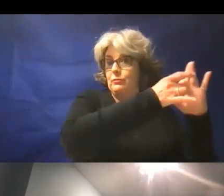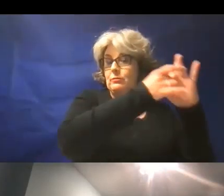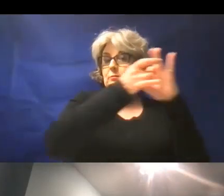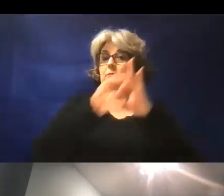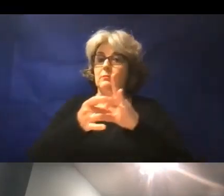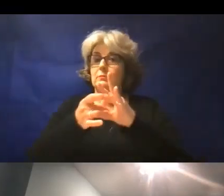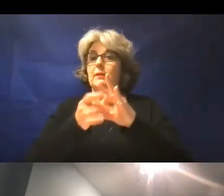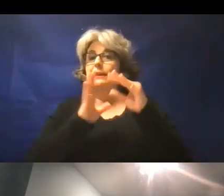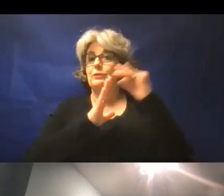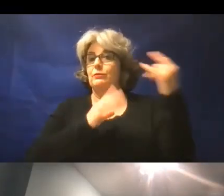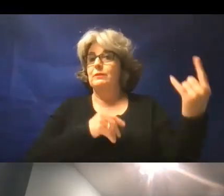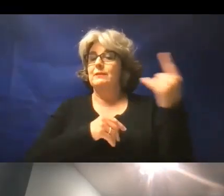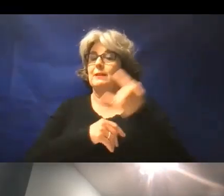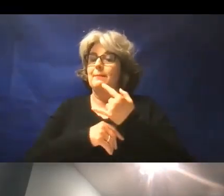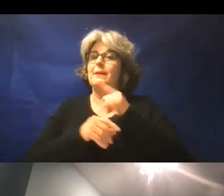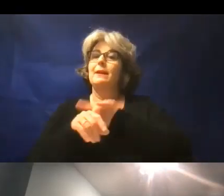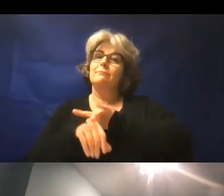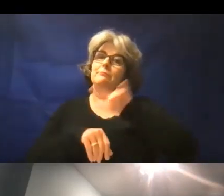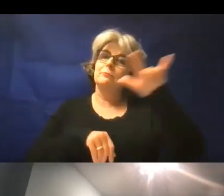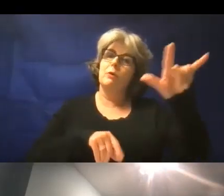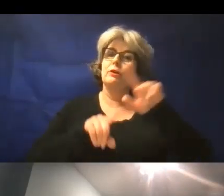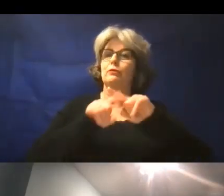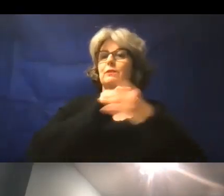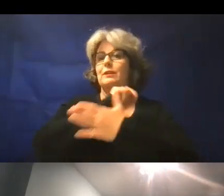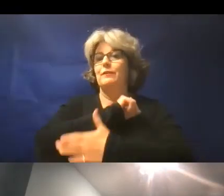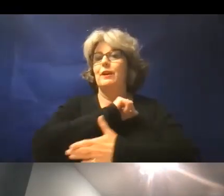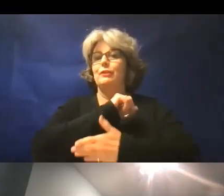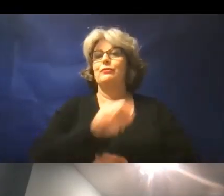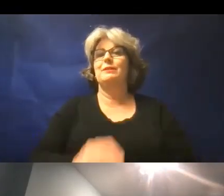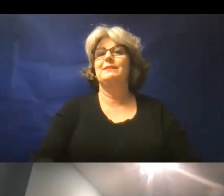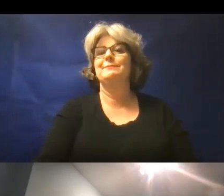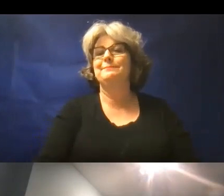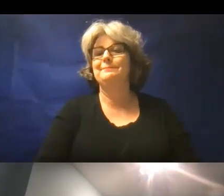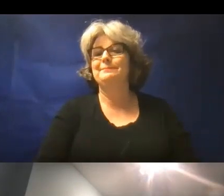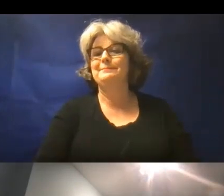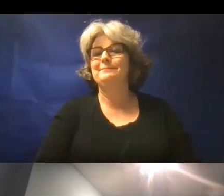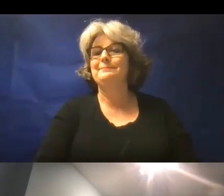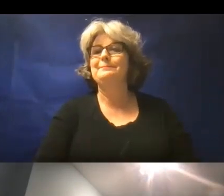travel study abroad and research professional university related travel next slide please